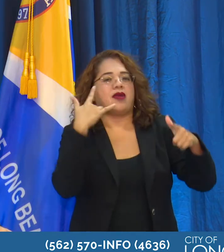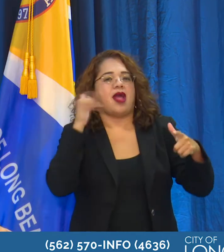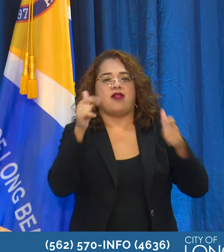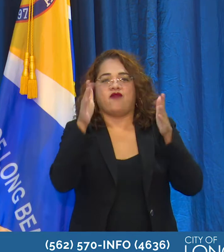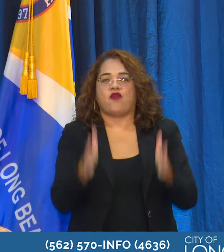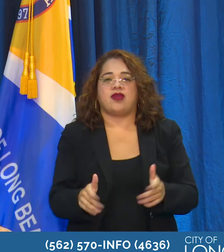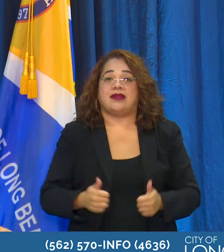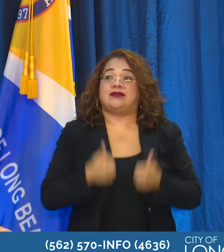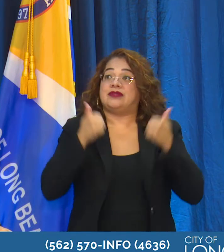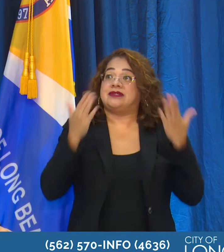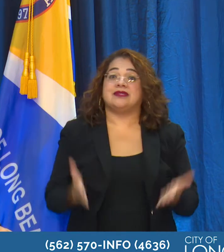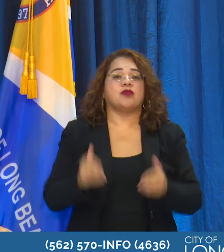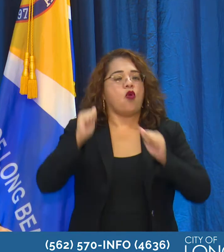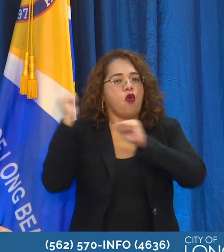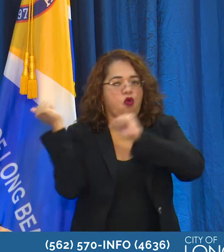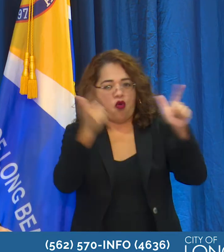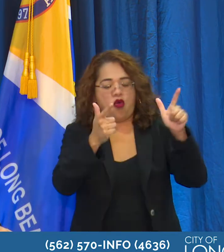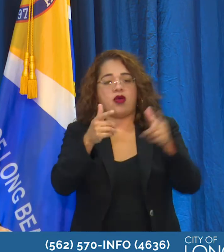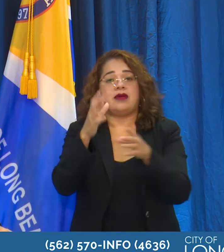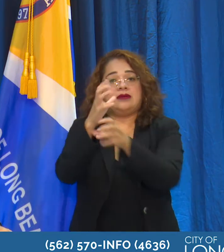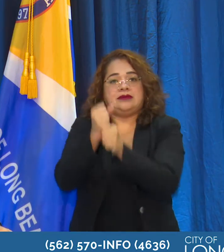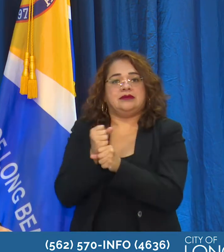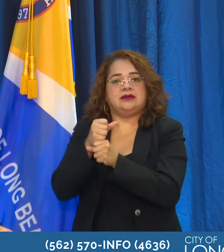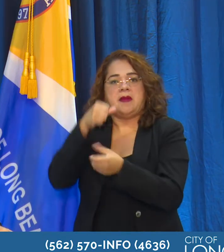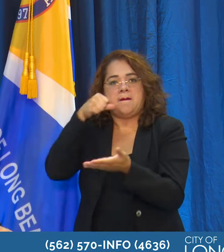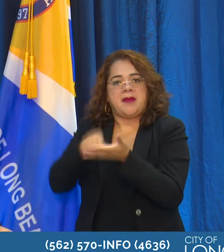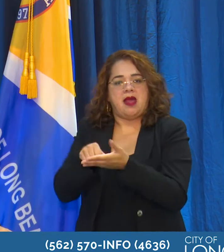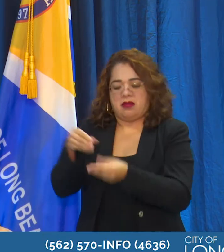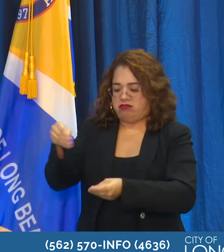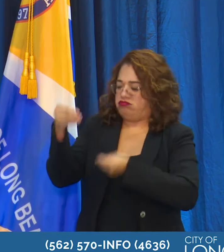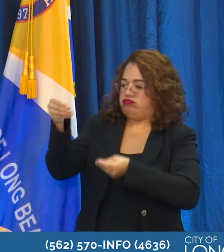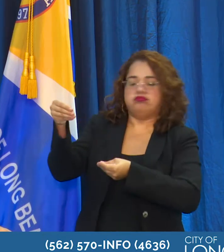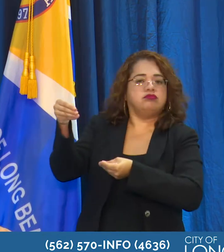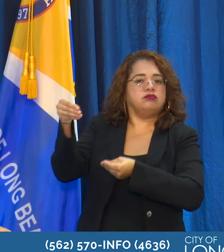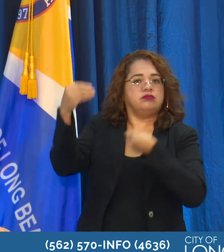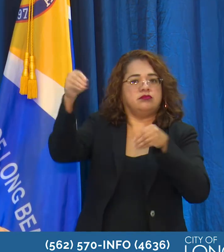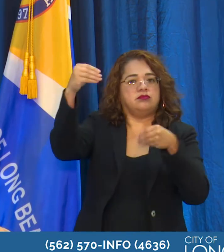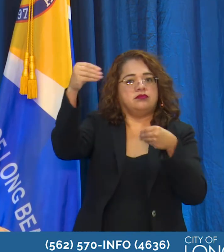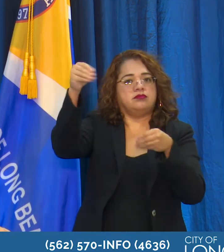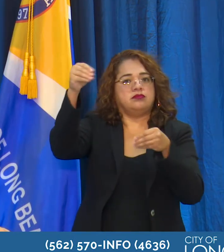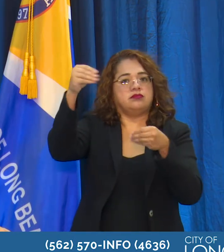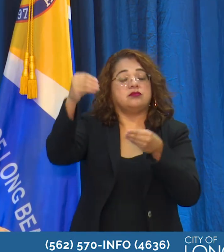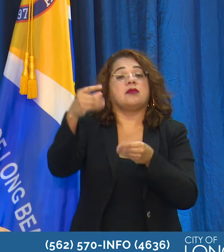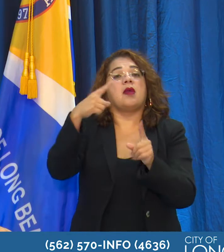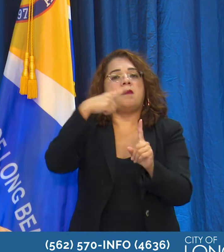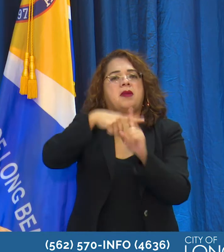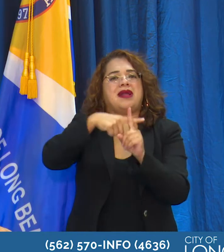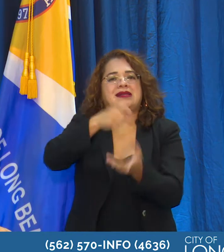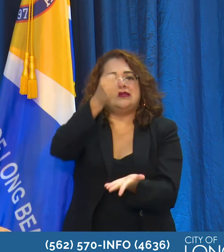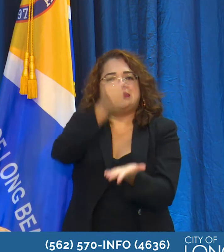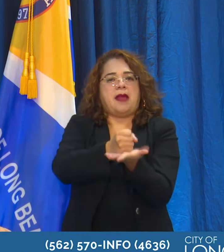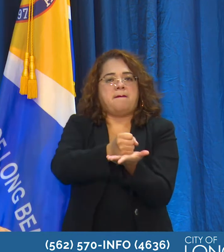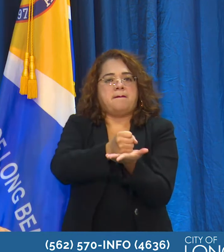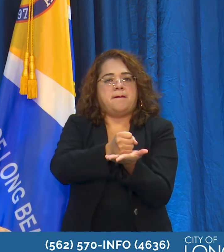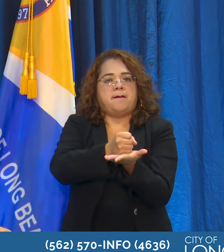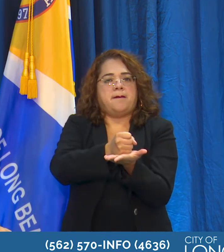Not only will you receive a vote-by-mail ballot, it will have a stamp that will be already